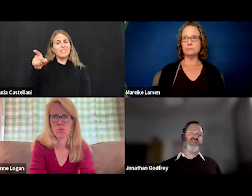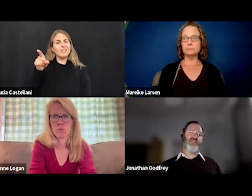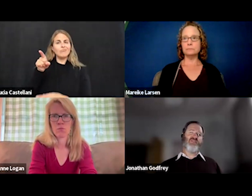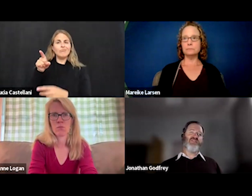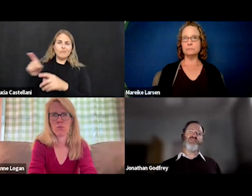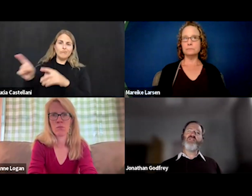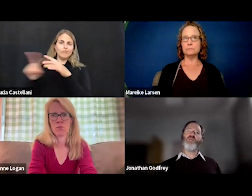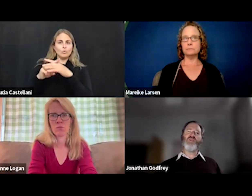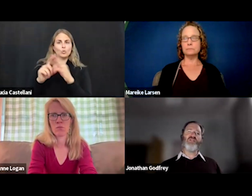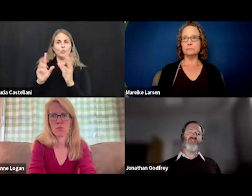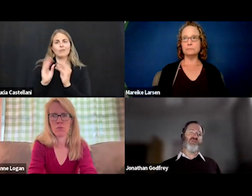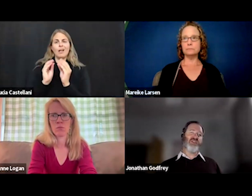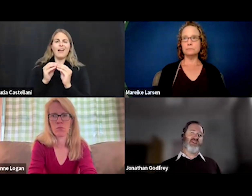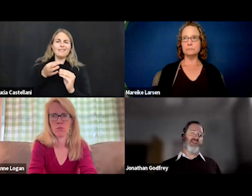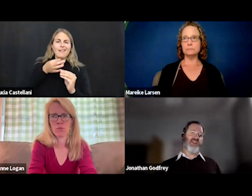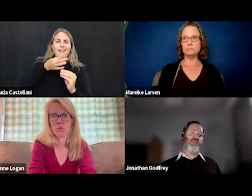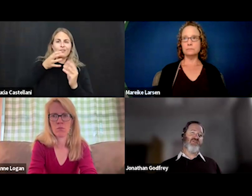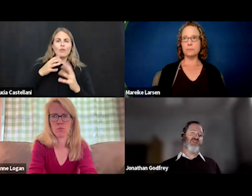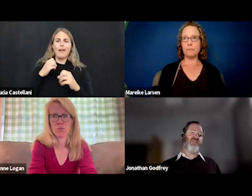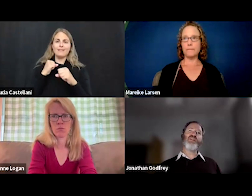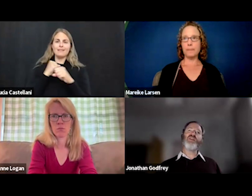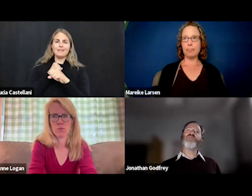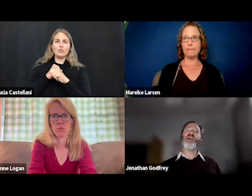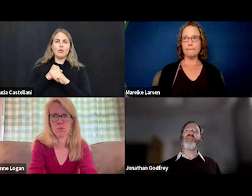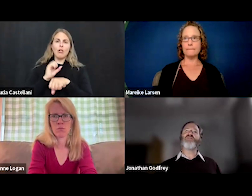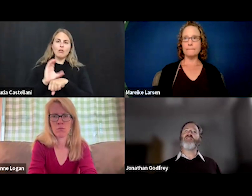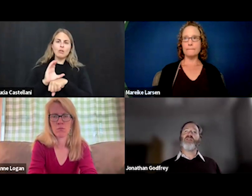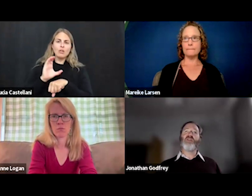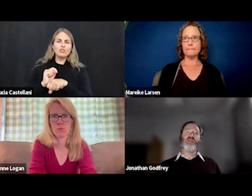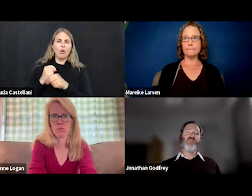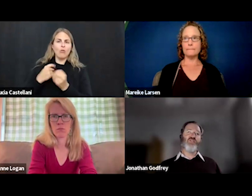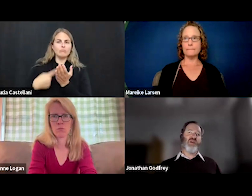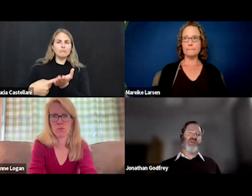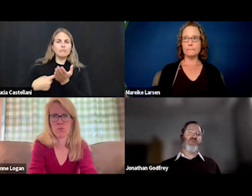in statistical consulting, and he was offering advice to people